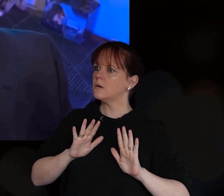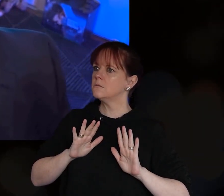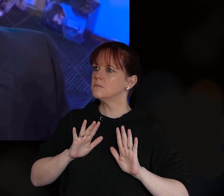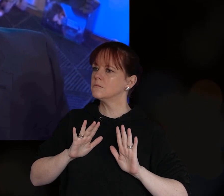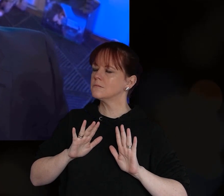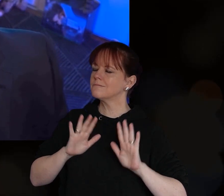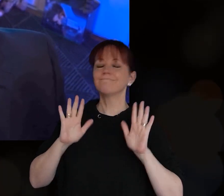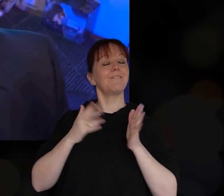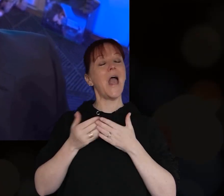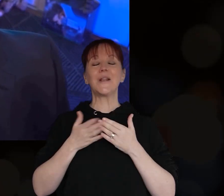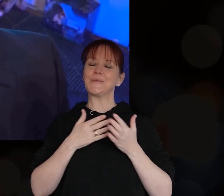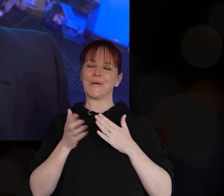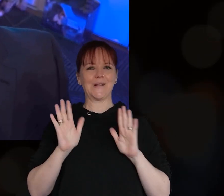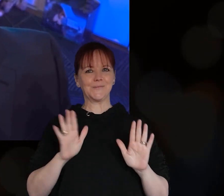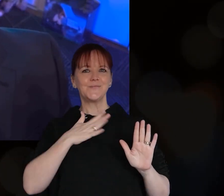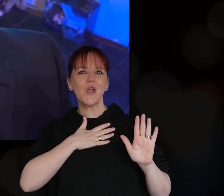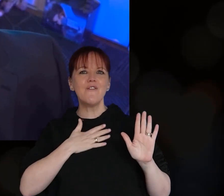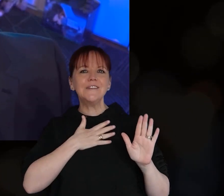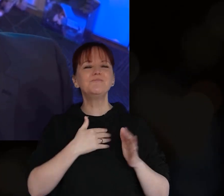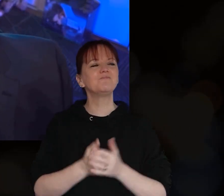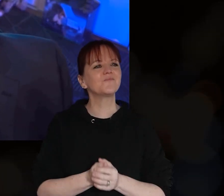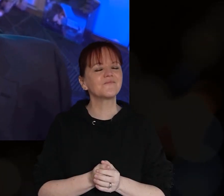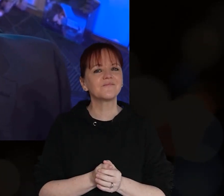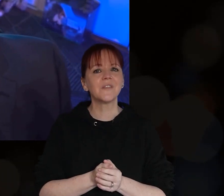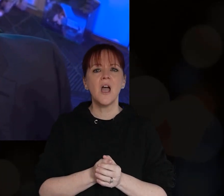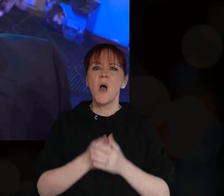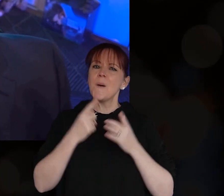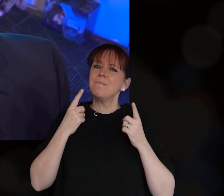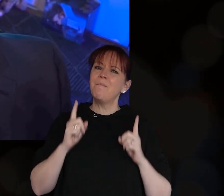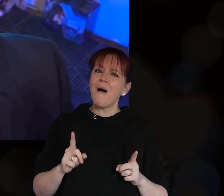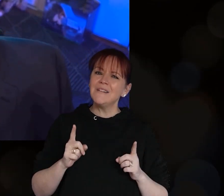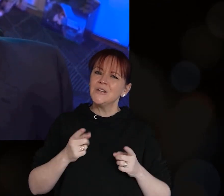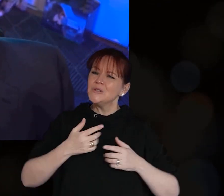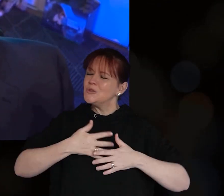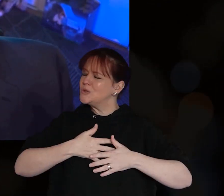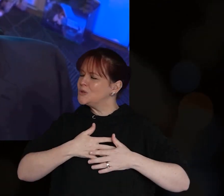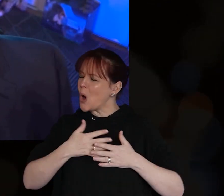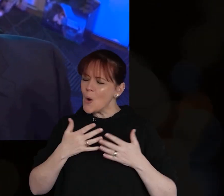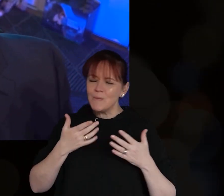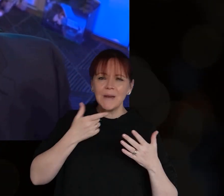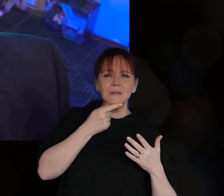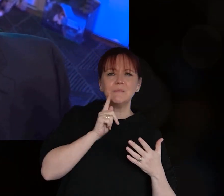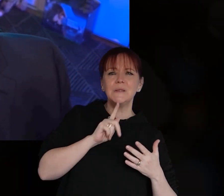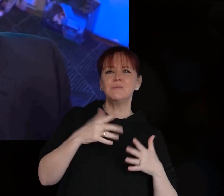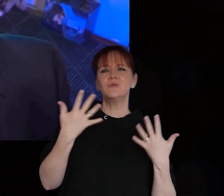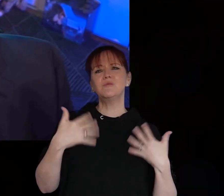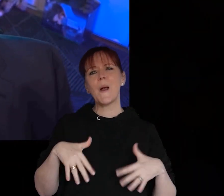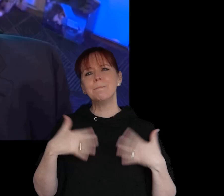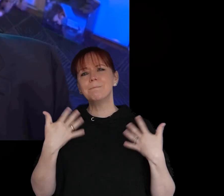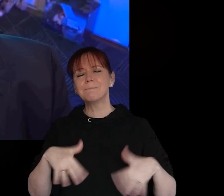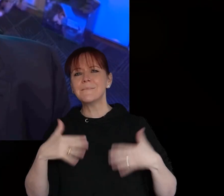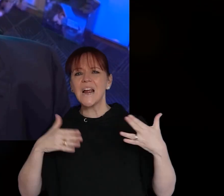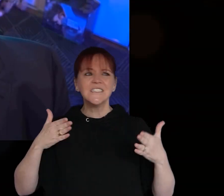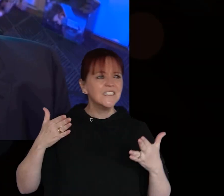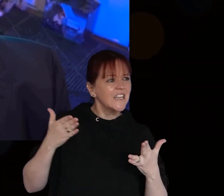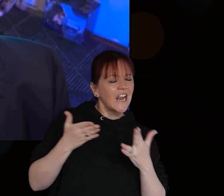Anyway, I'm sorry. We are losing talent by the thousands, including amazing accessibility champions.